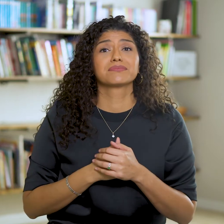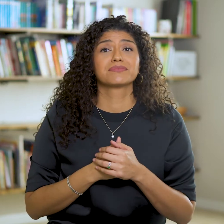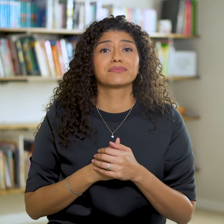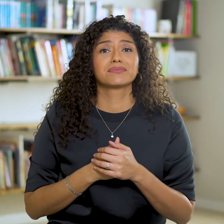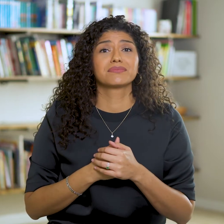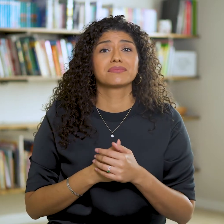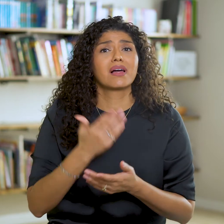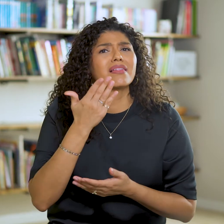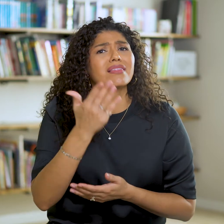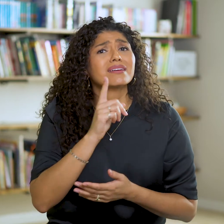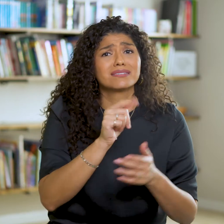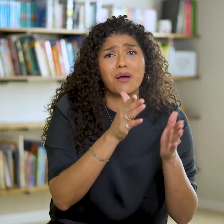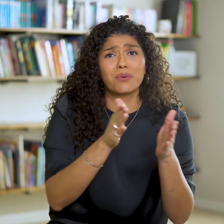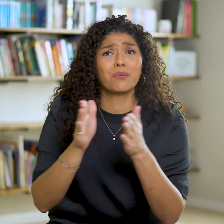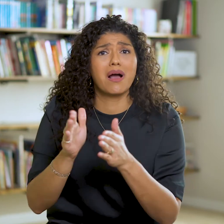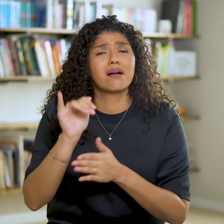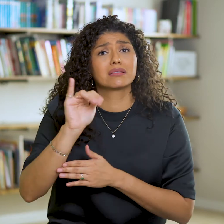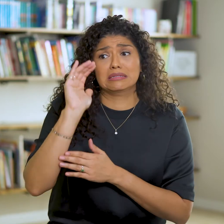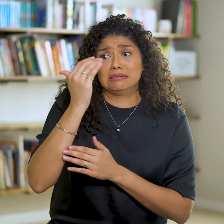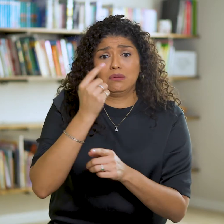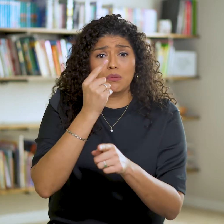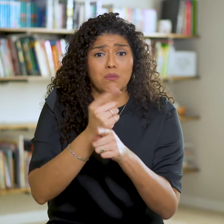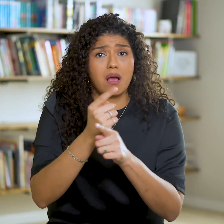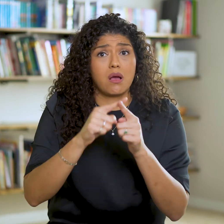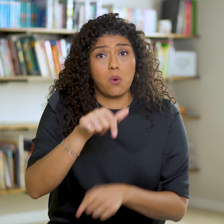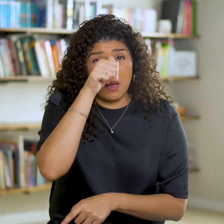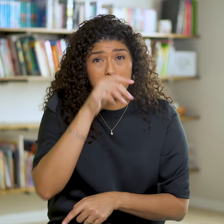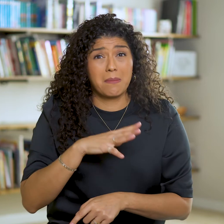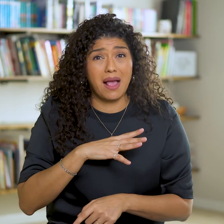“There is a way that seems right to a man,